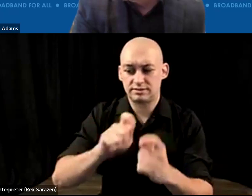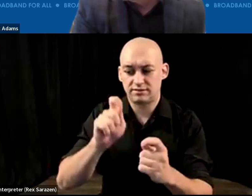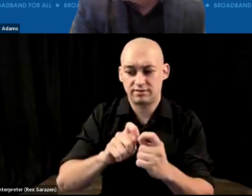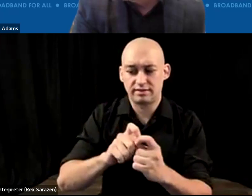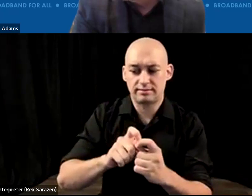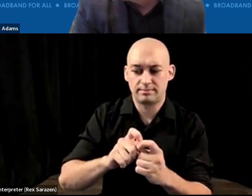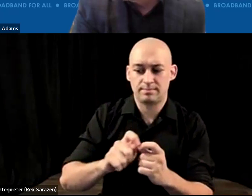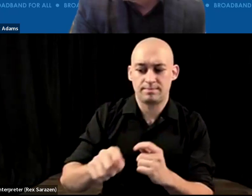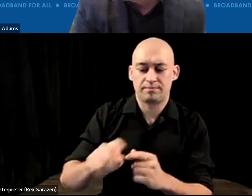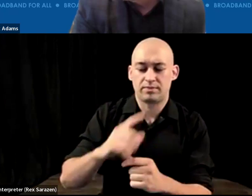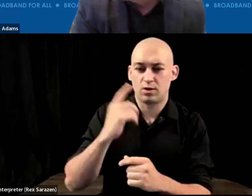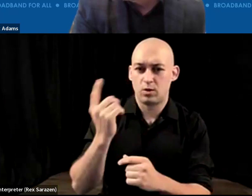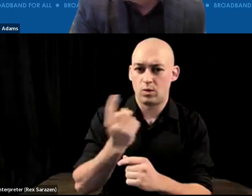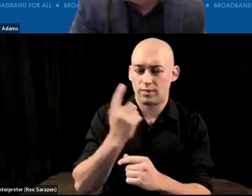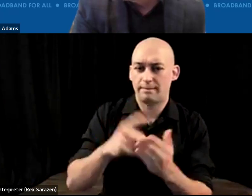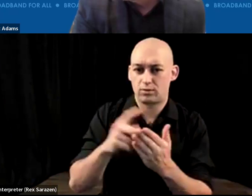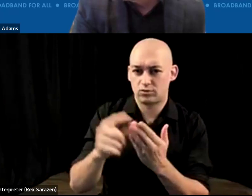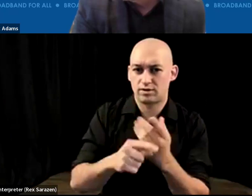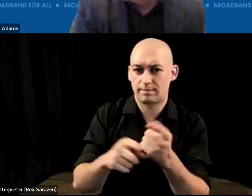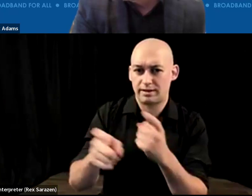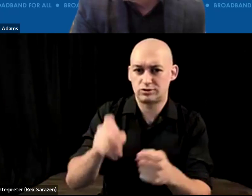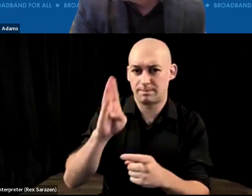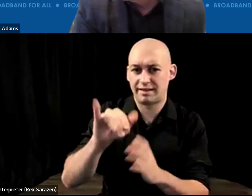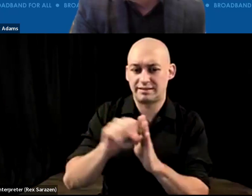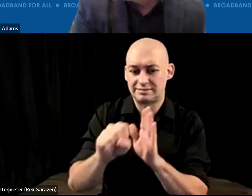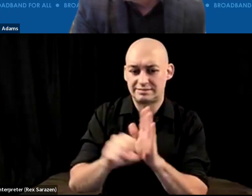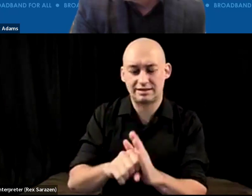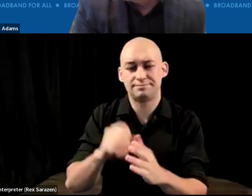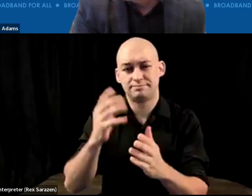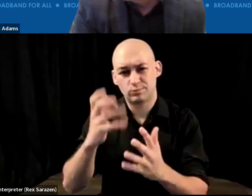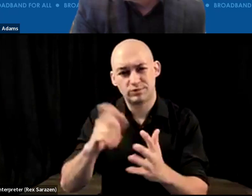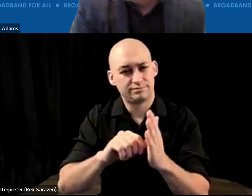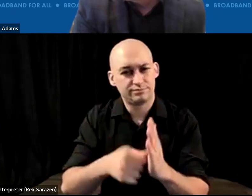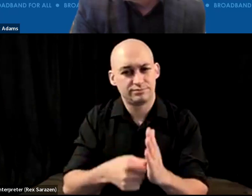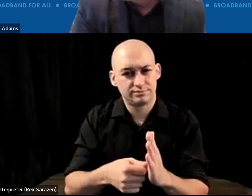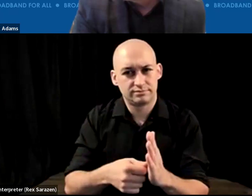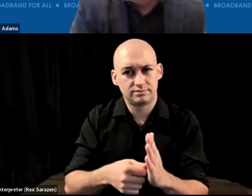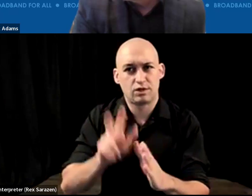only programs managed by the State. So maybe a reiteration of those 3 buckets of programs